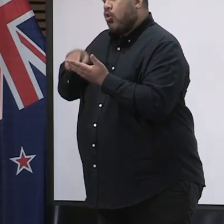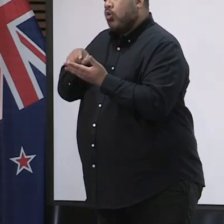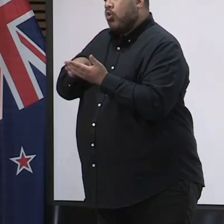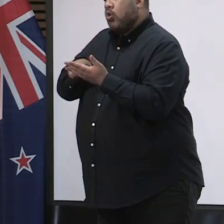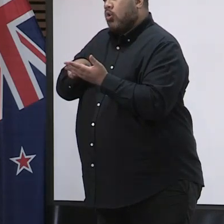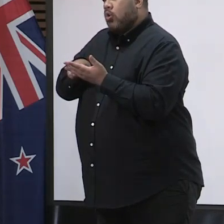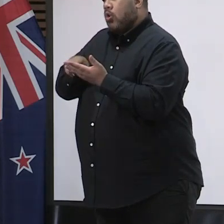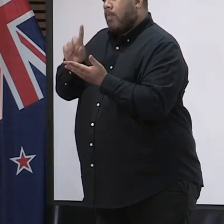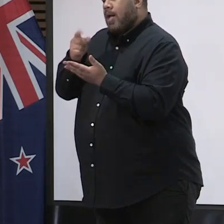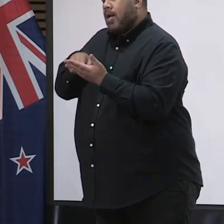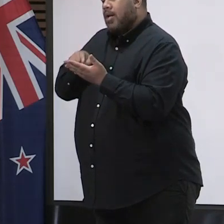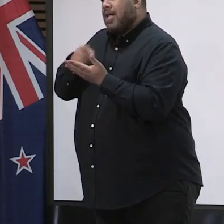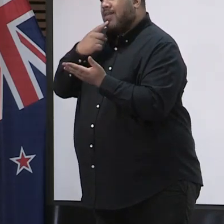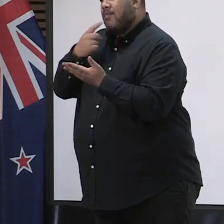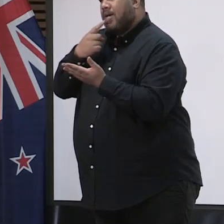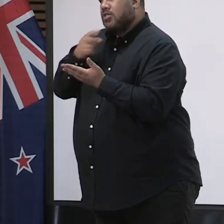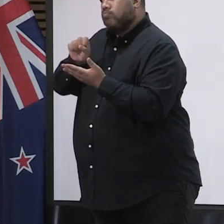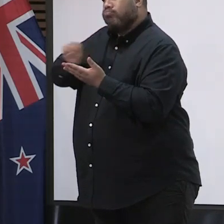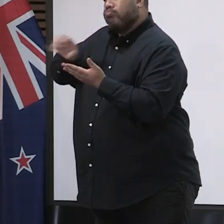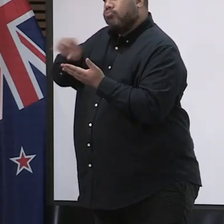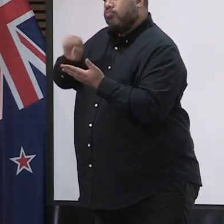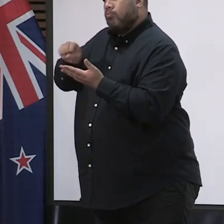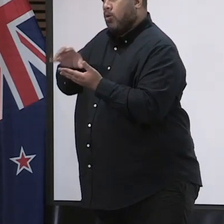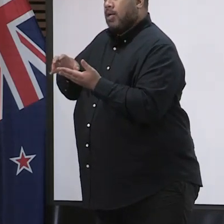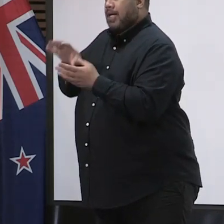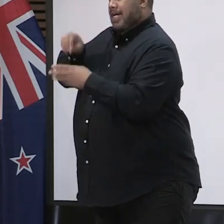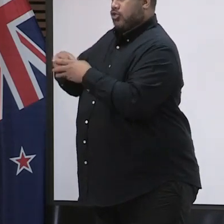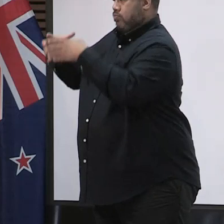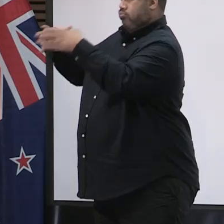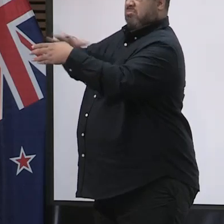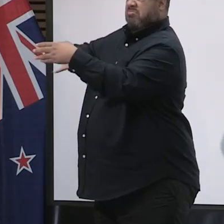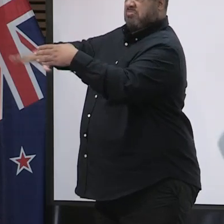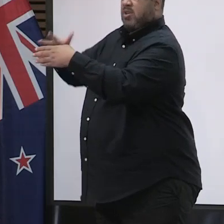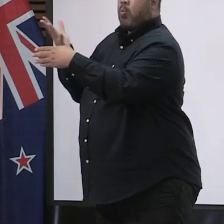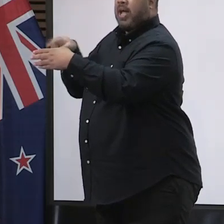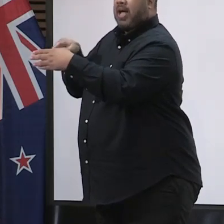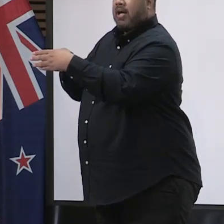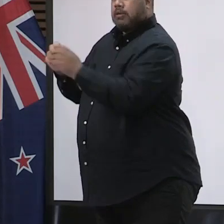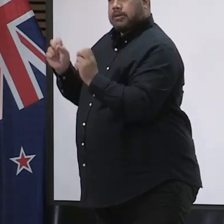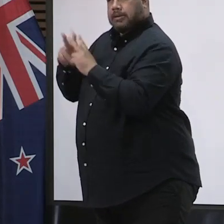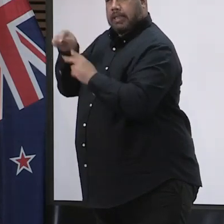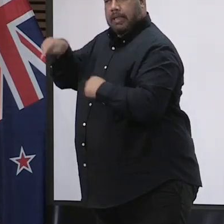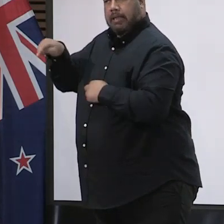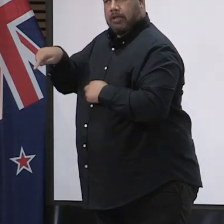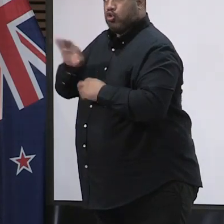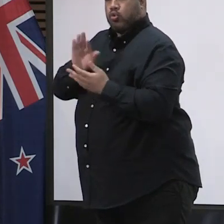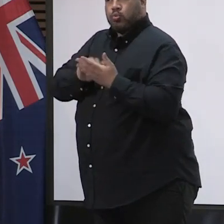onshore, it's been stored on Amazon web services in Sydney. Was there any possibility of